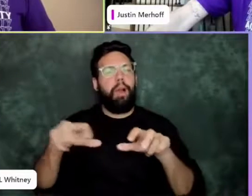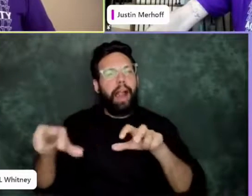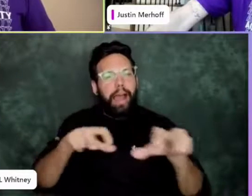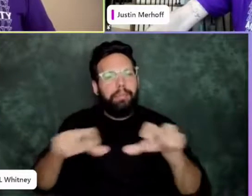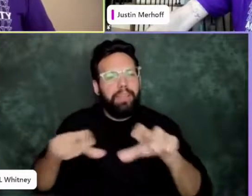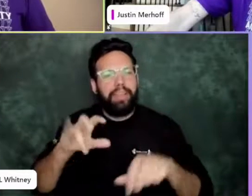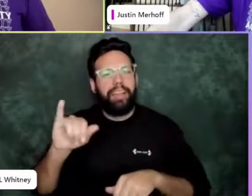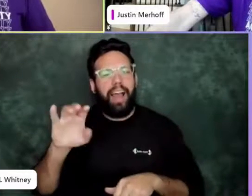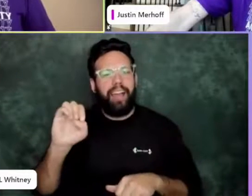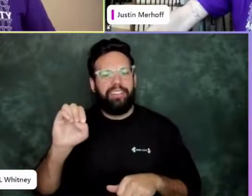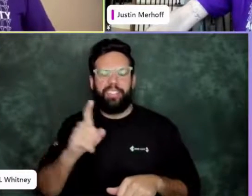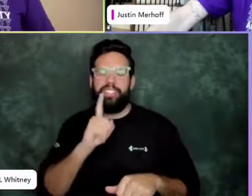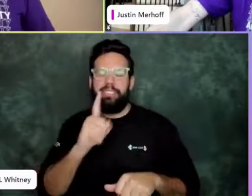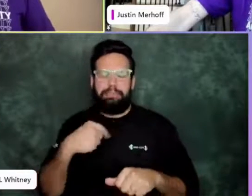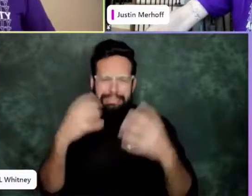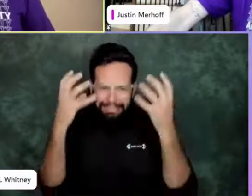you use to climb a frozen waterfall.